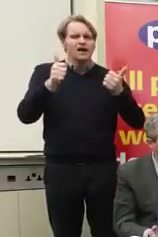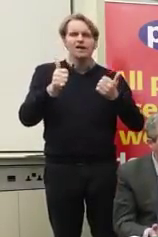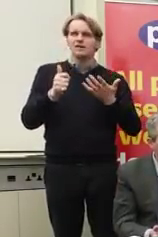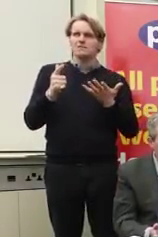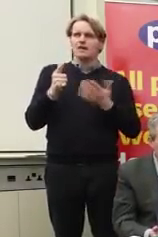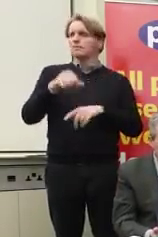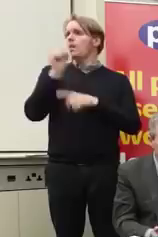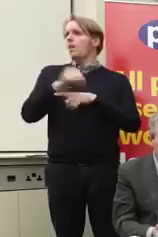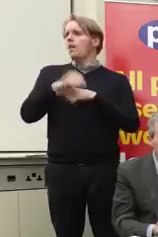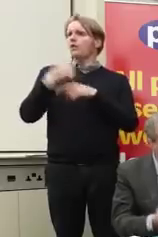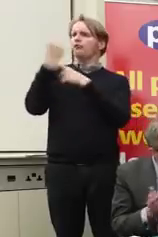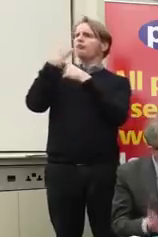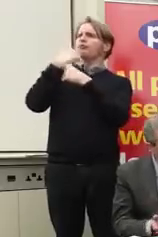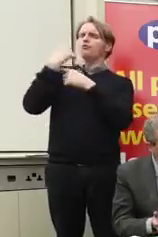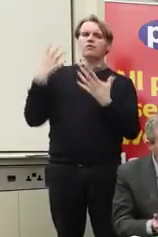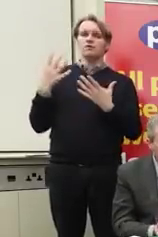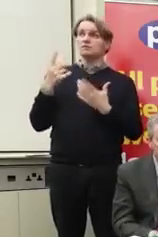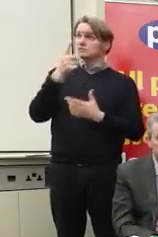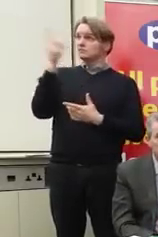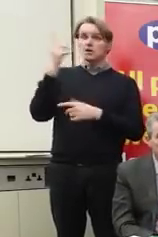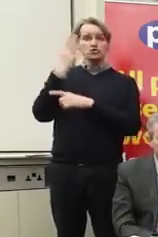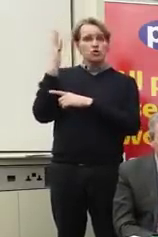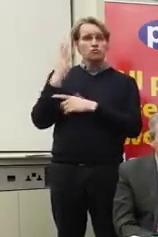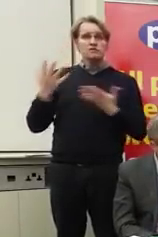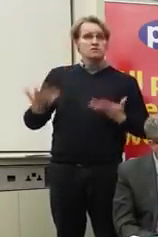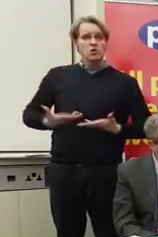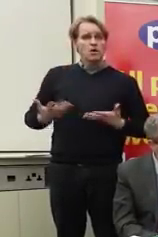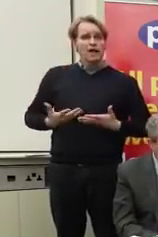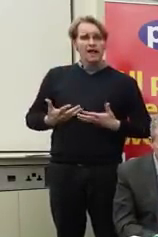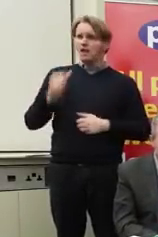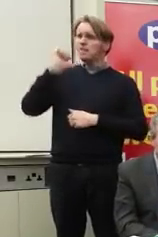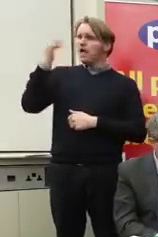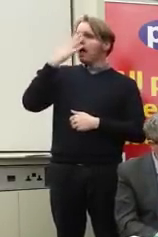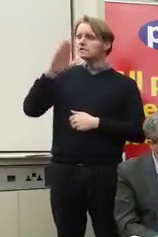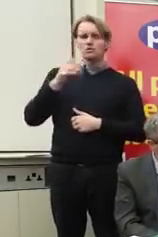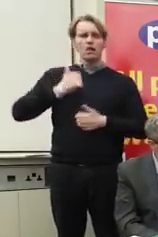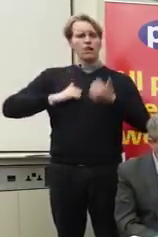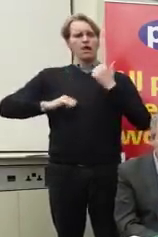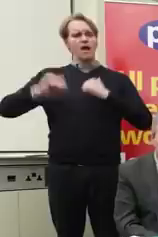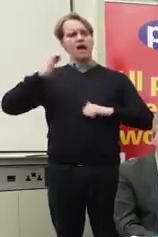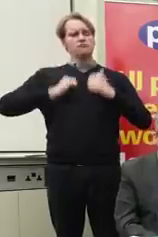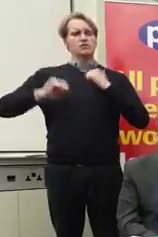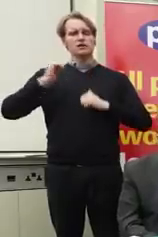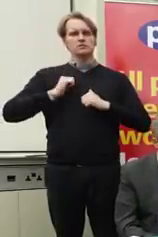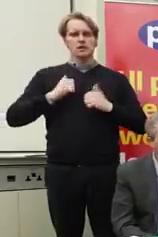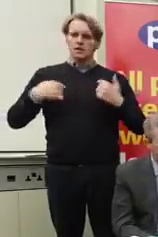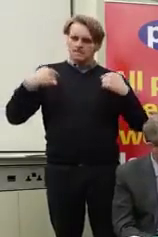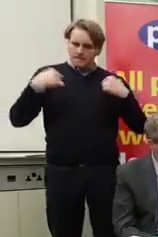arrogance that makes you think they don't really care? And we do care. Our members care about the public they serve and our members care about their families and